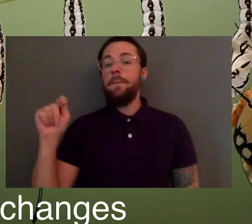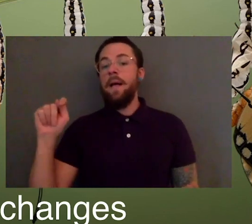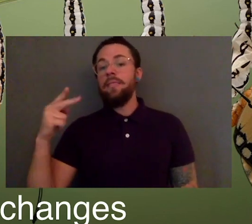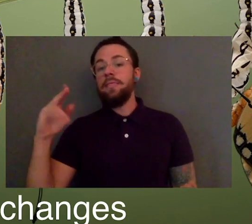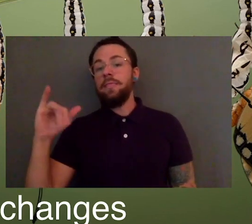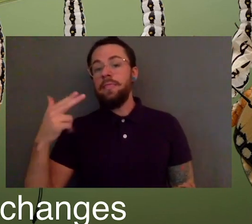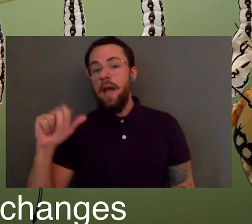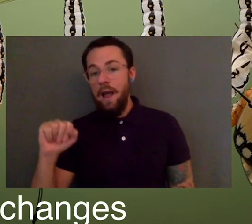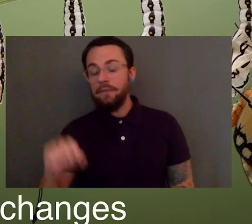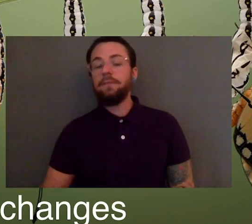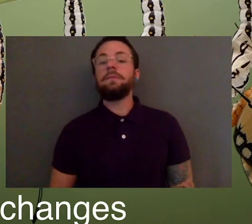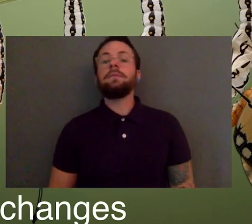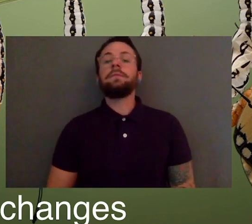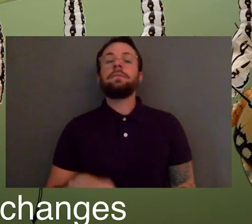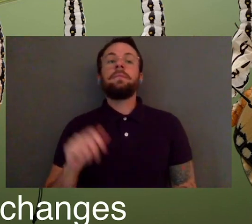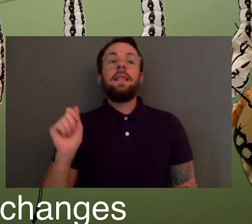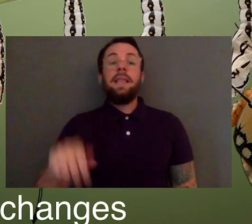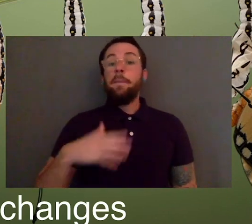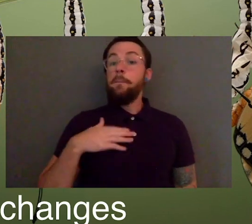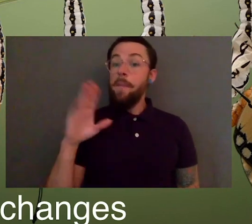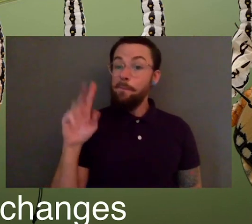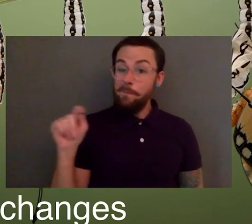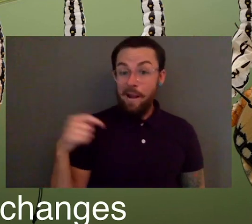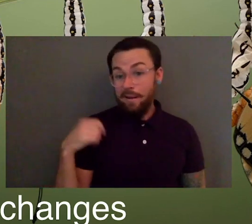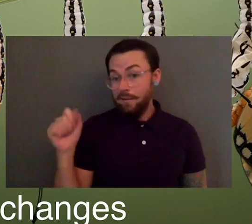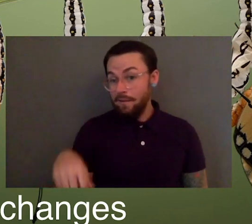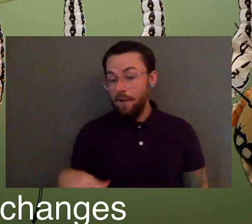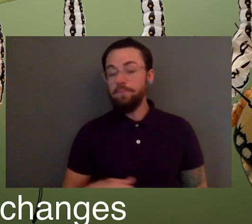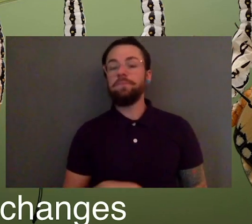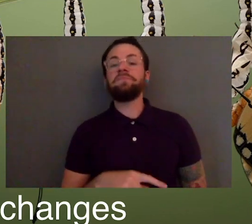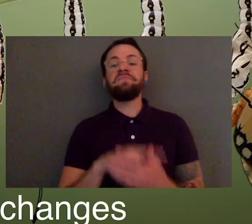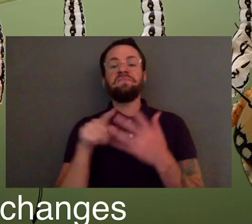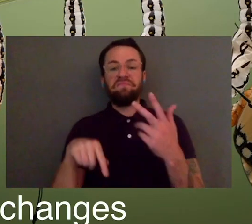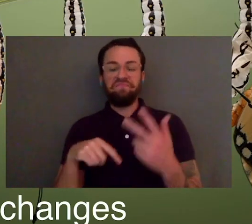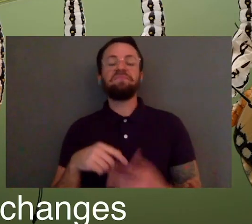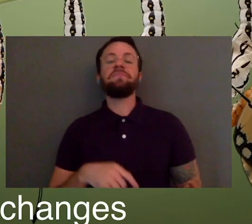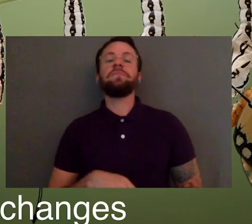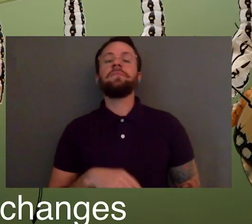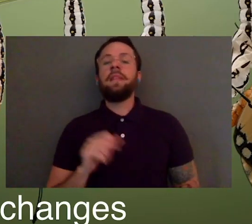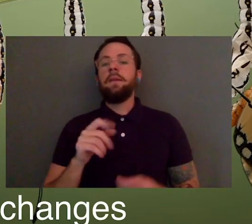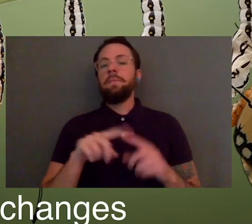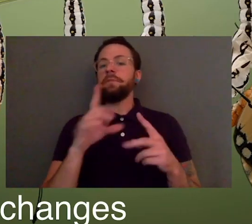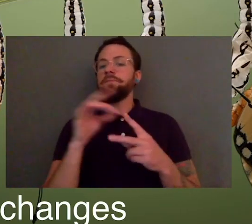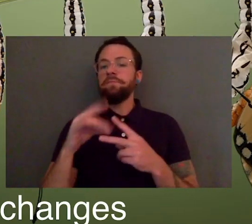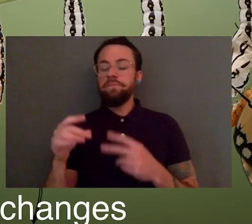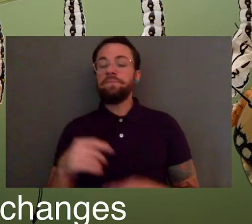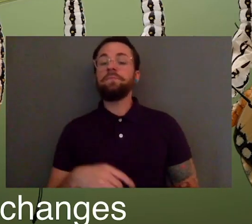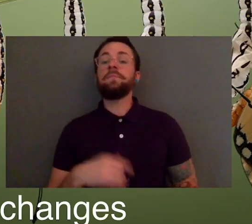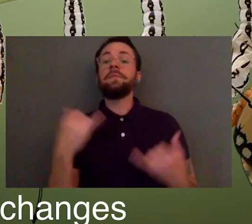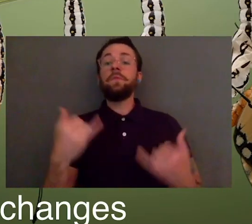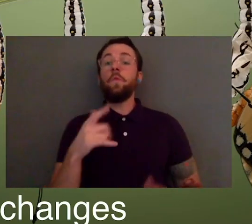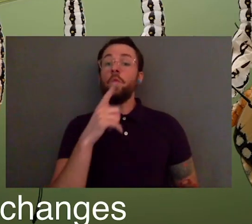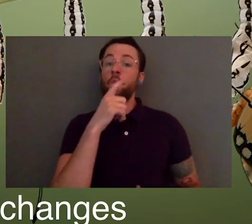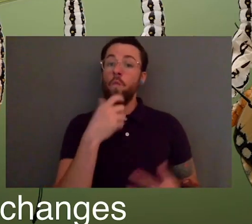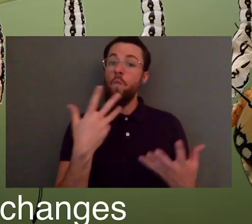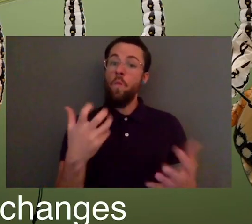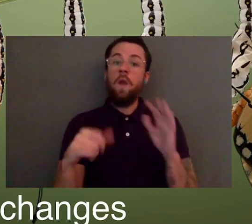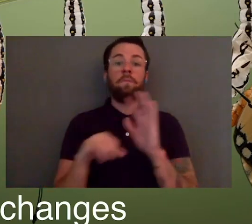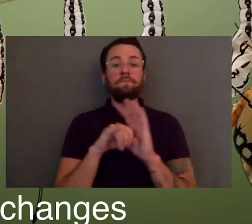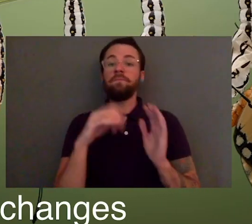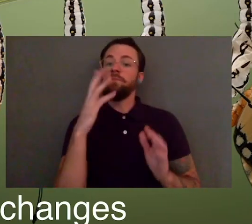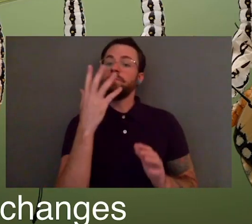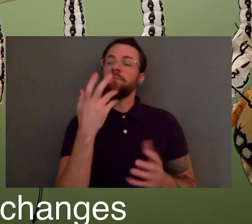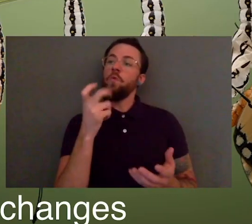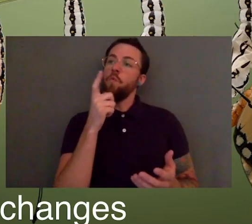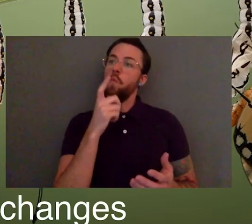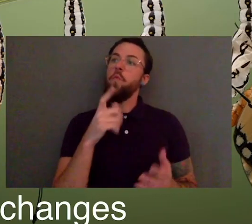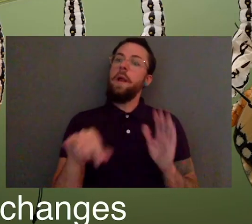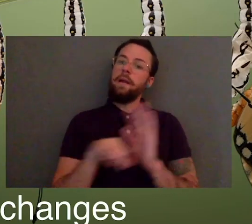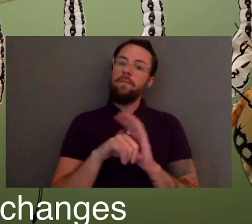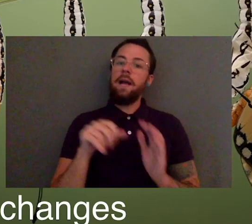into my stomach, my leg, my thigh, or my butt.